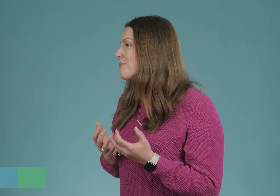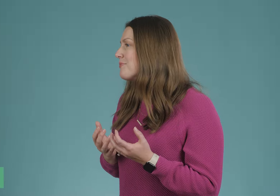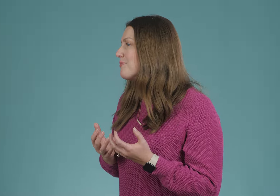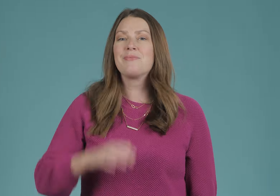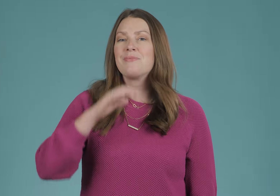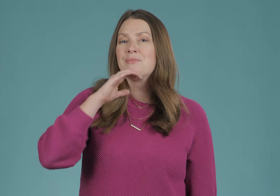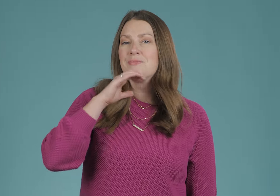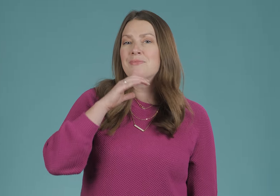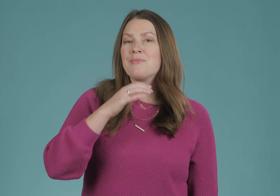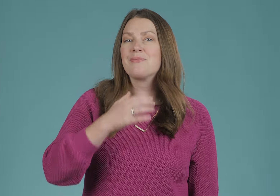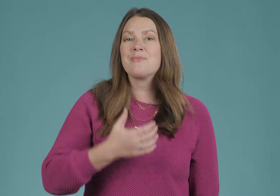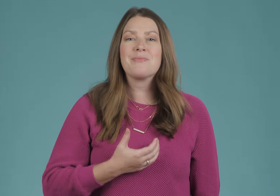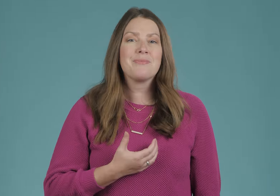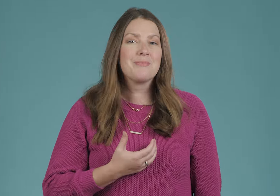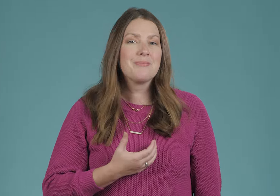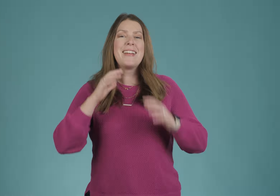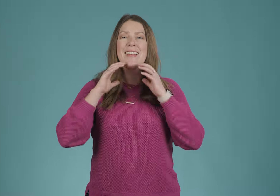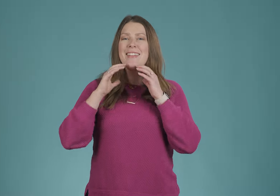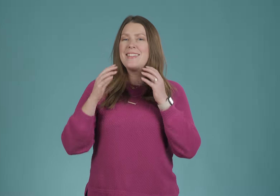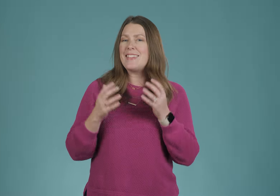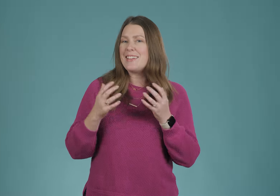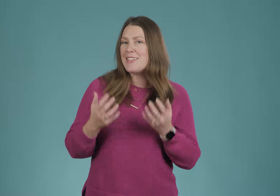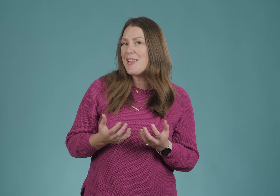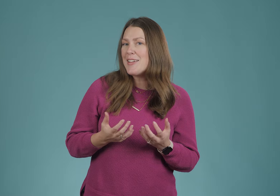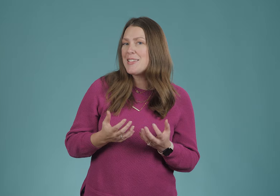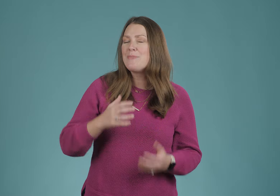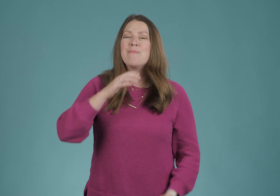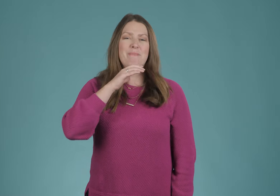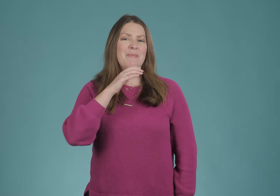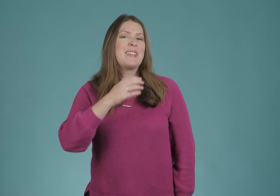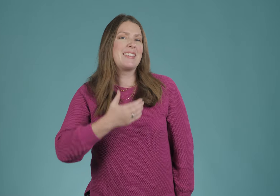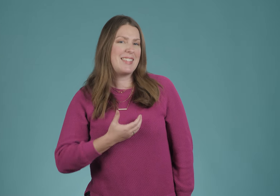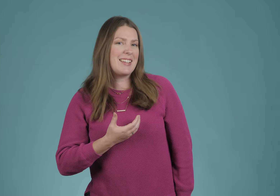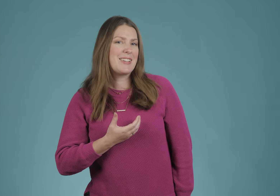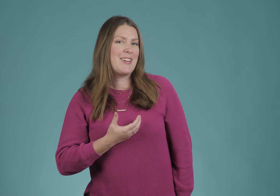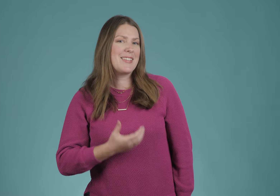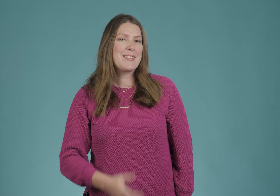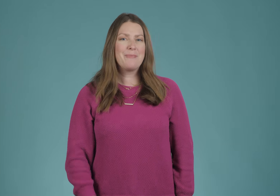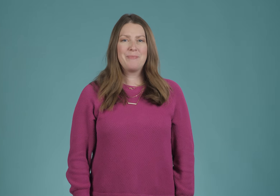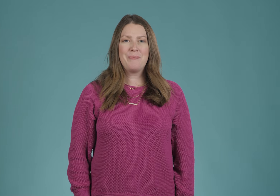Or the beard. Santa Claus.